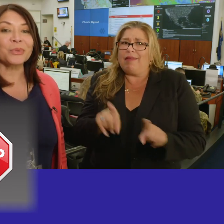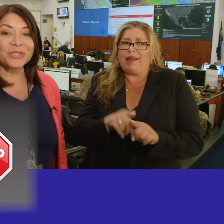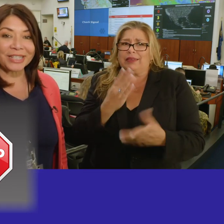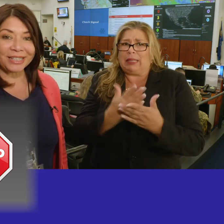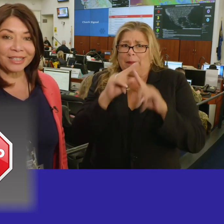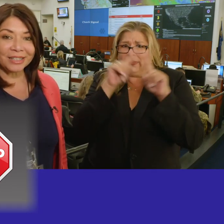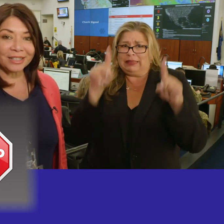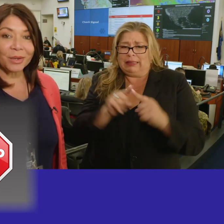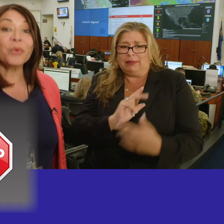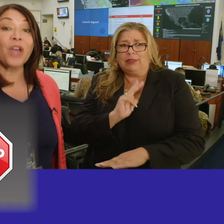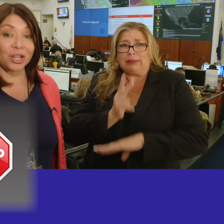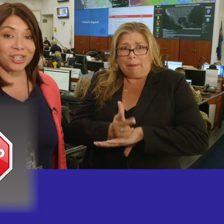proceed with caution.